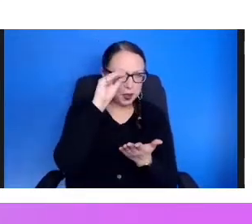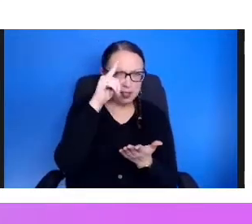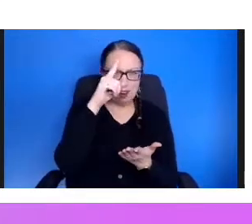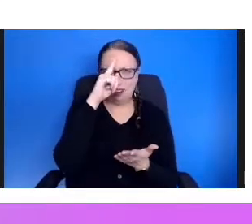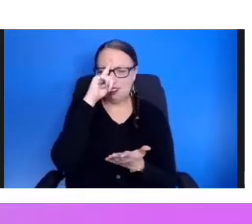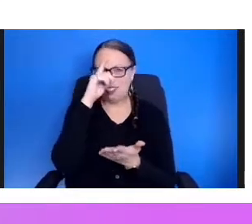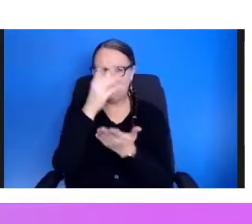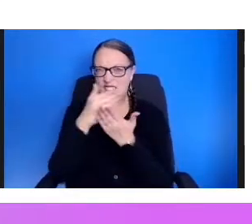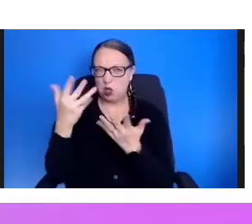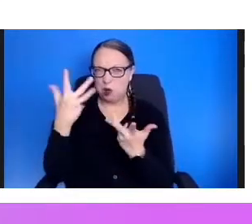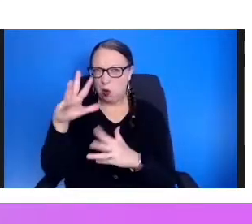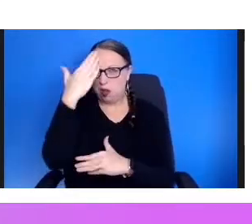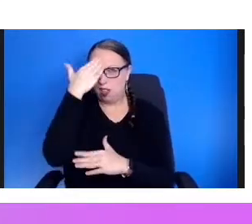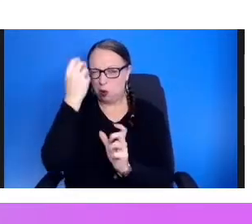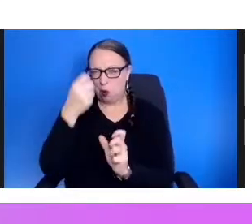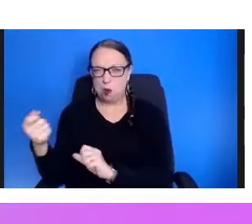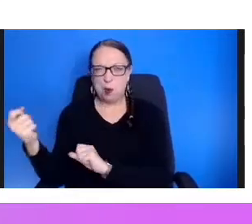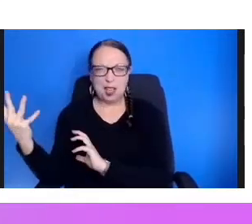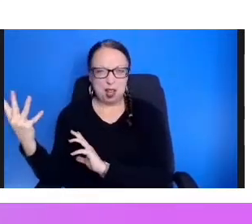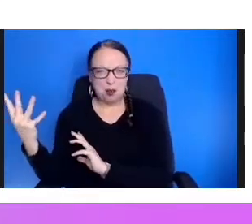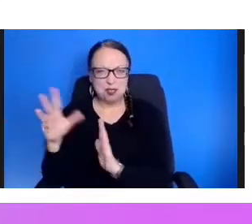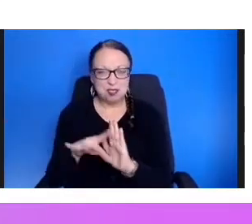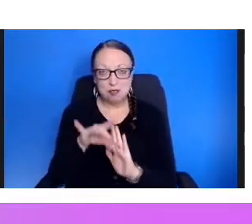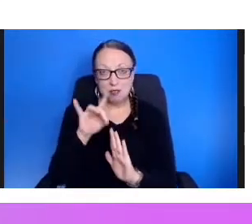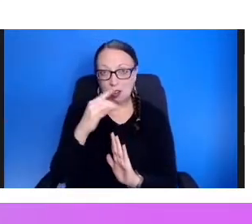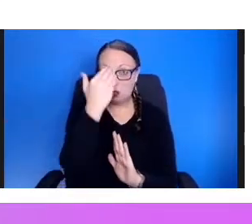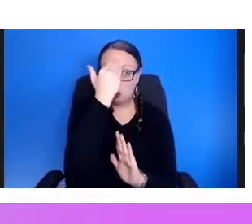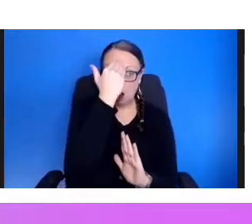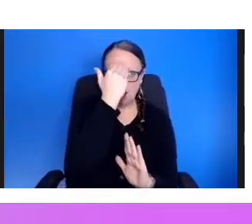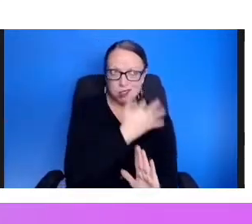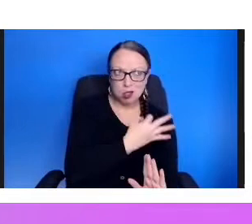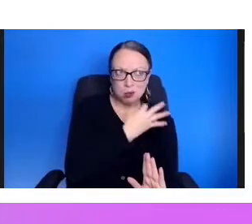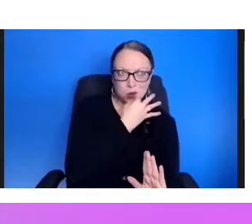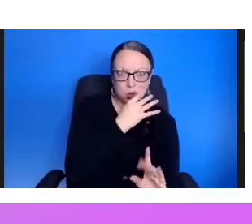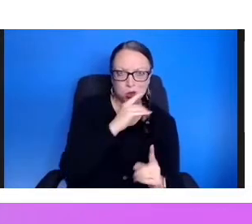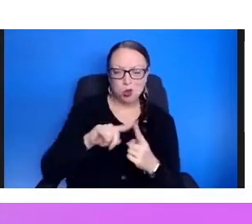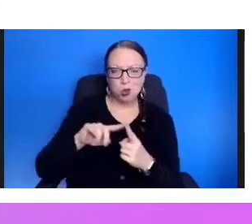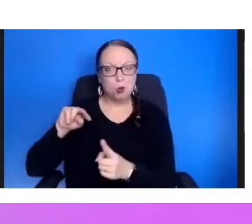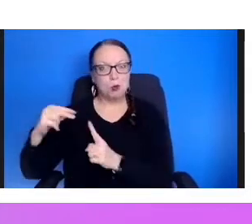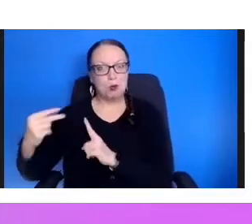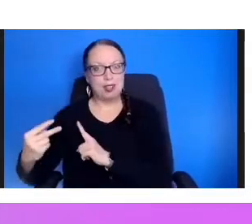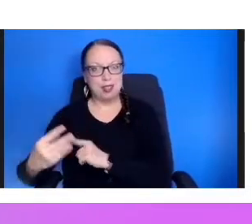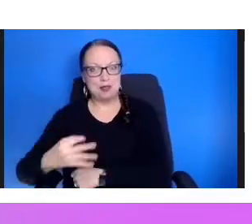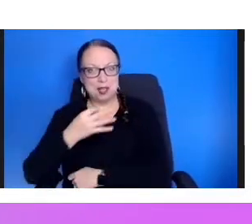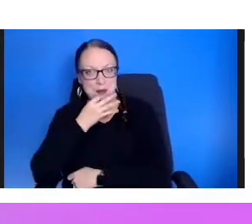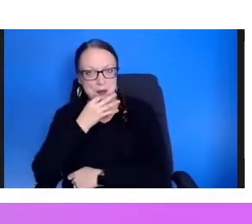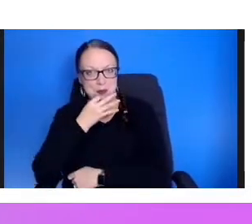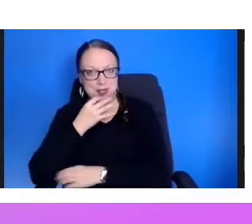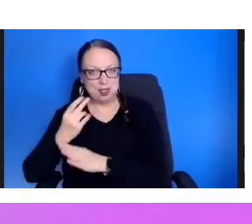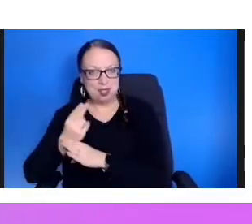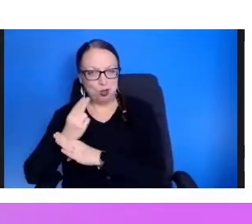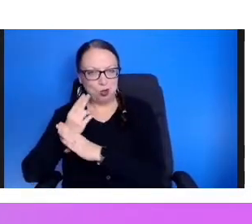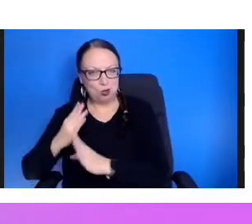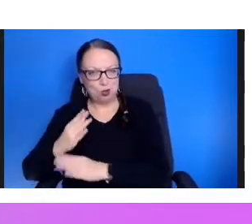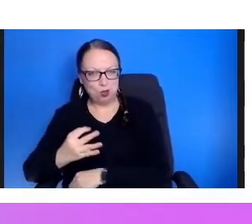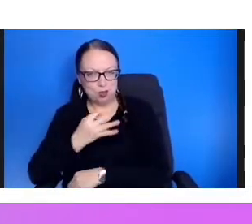as we go from looking for knowledge experts to perspective experts. The impact aligned to voices